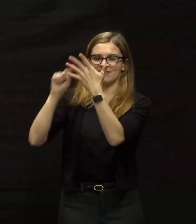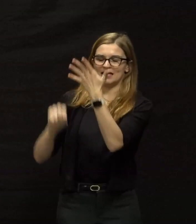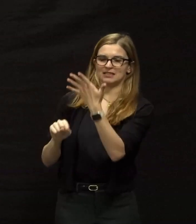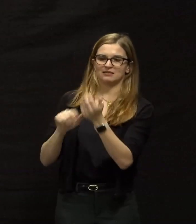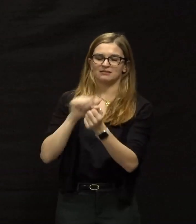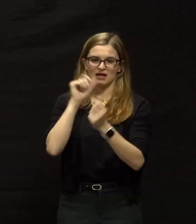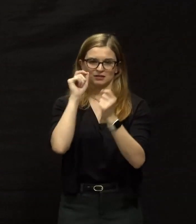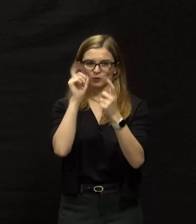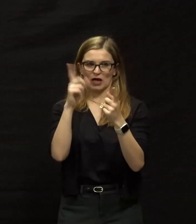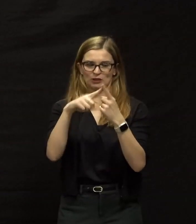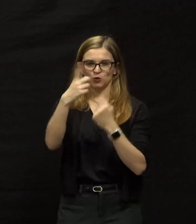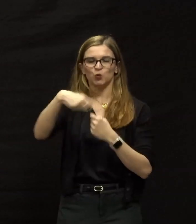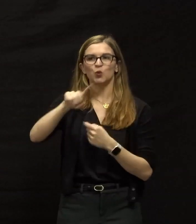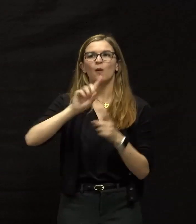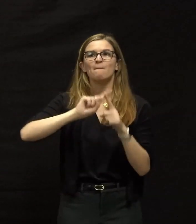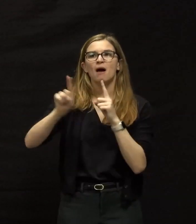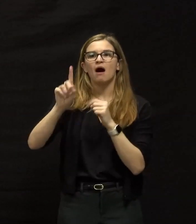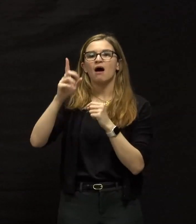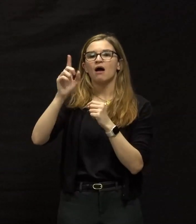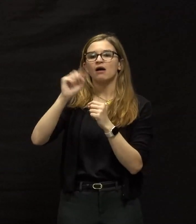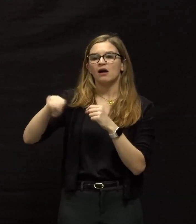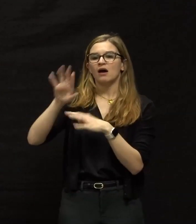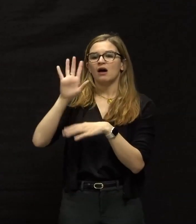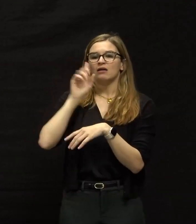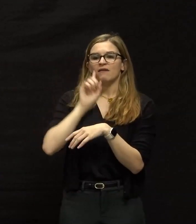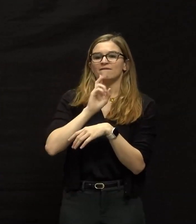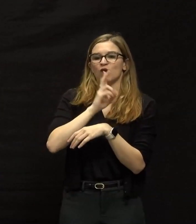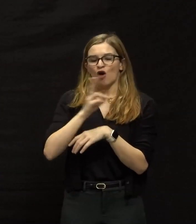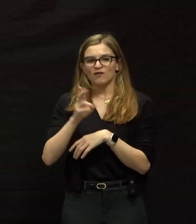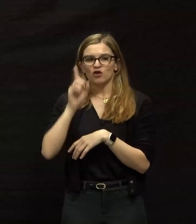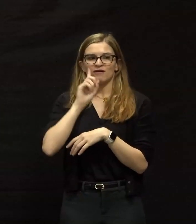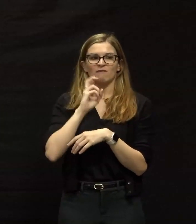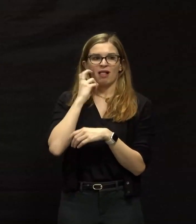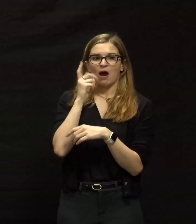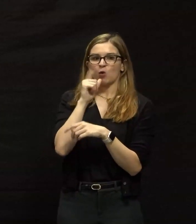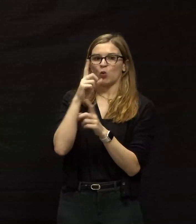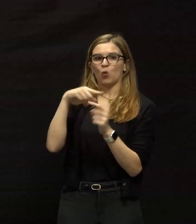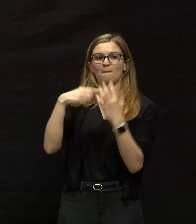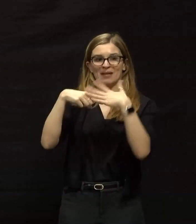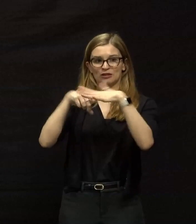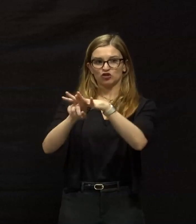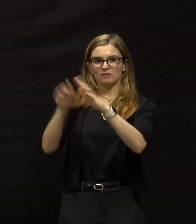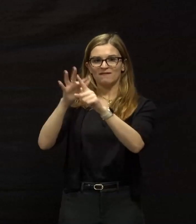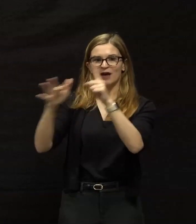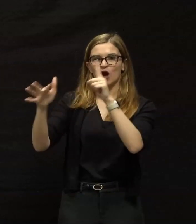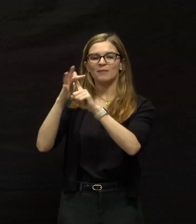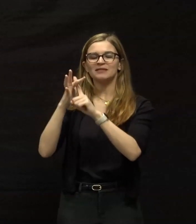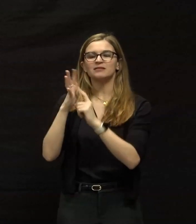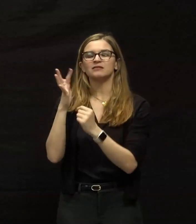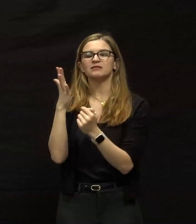I think lots of these really are no surprise to any of you, but the deaf, hard of hearing, deafblind, those who are mainstream,